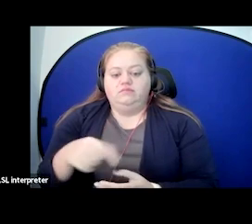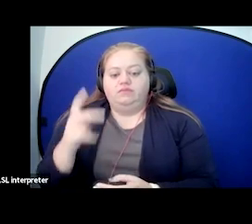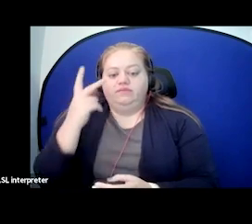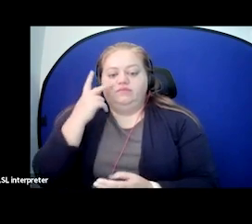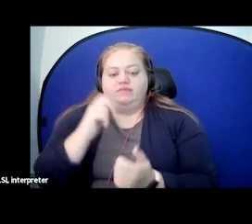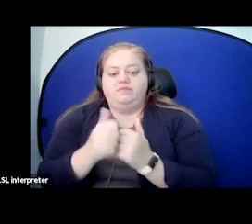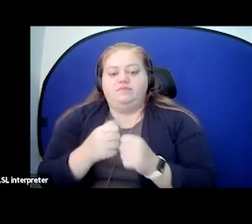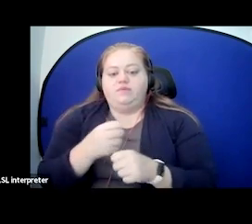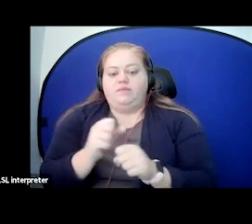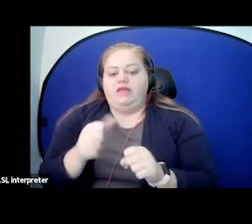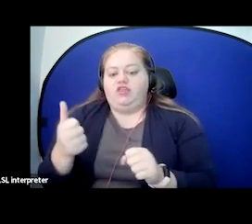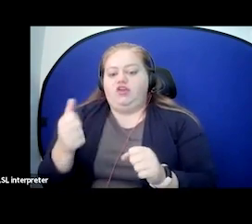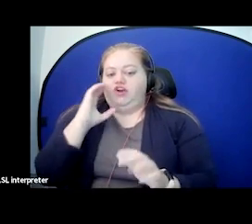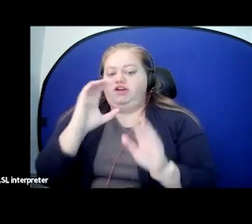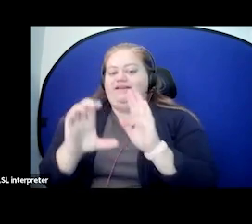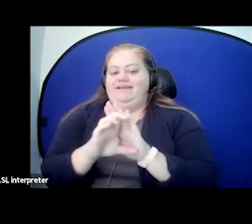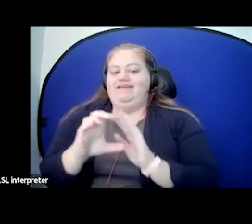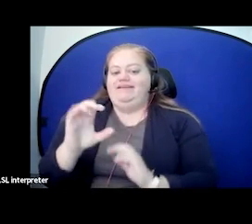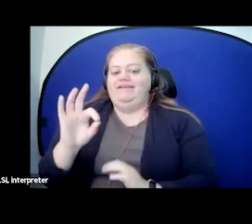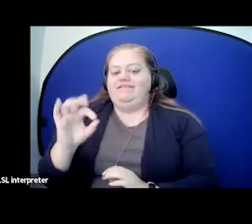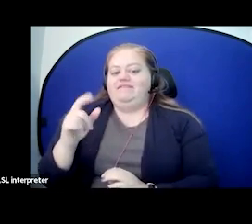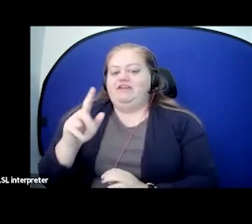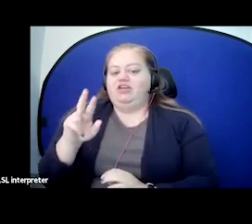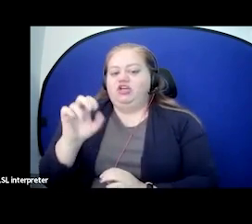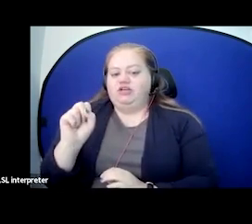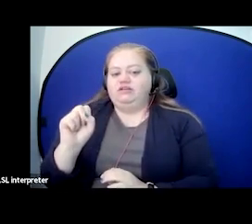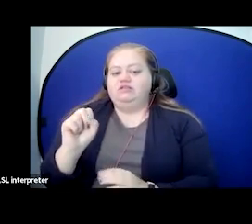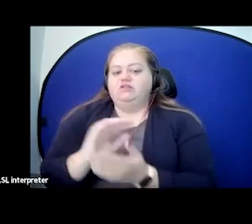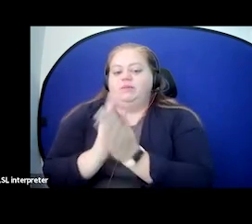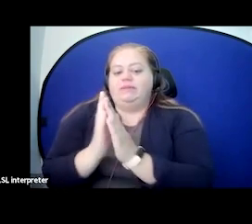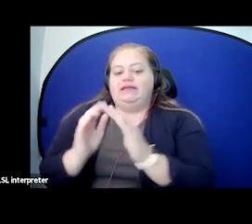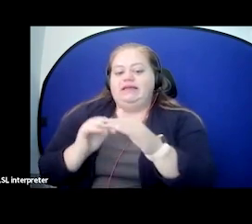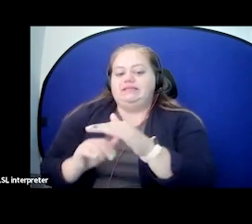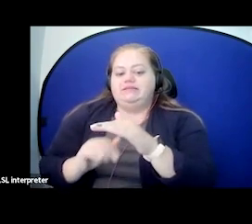And we can see that the application describes this image